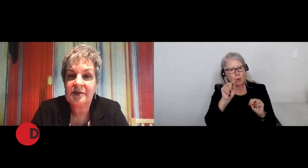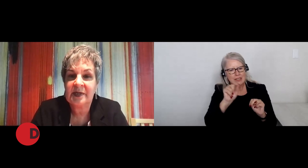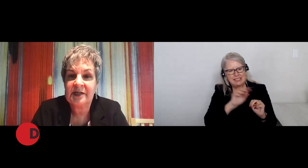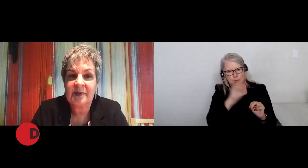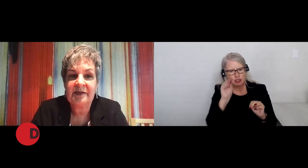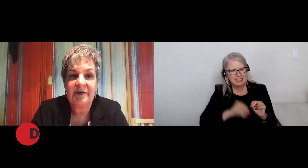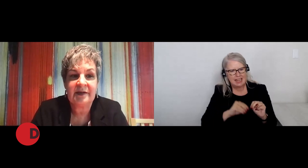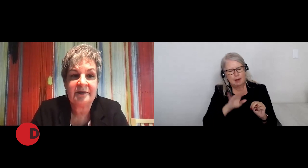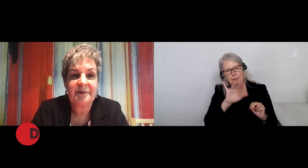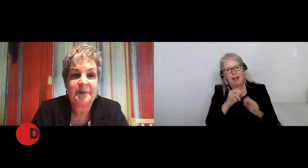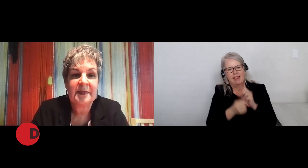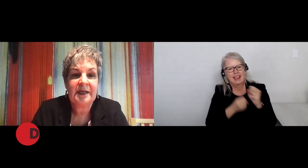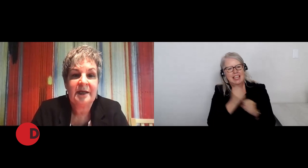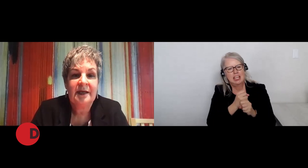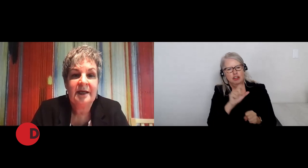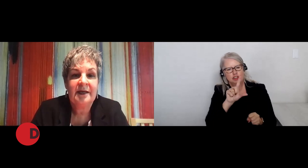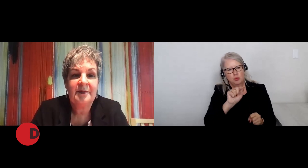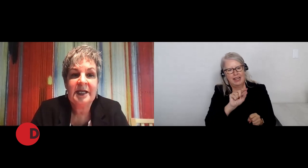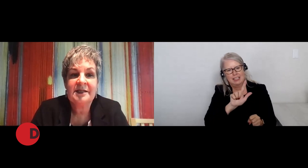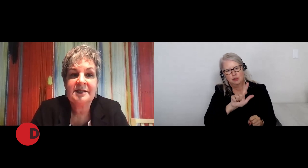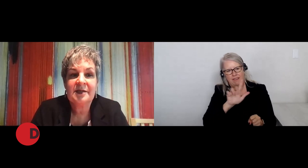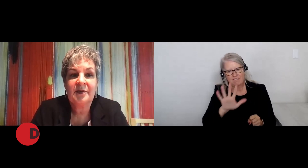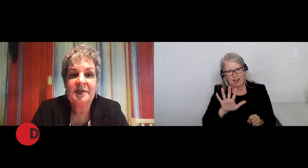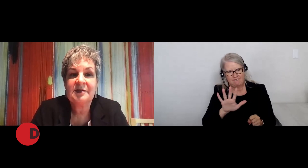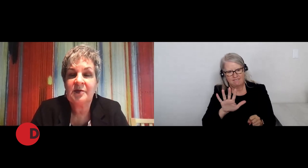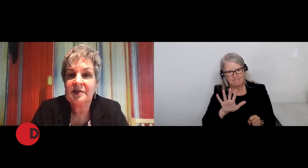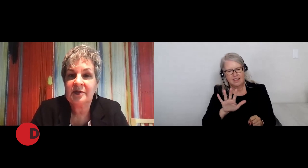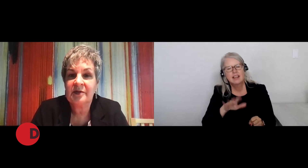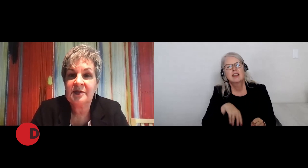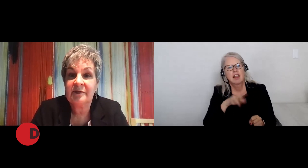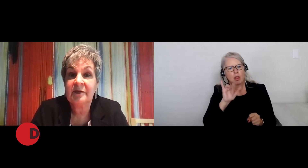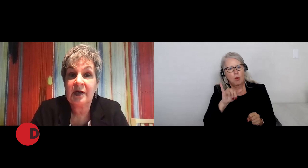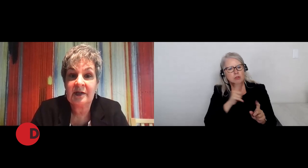disabilities by 20% by the year 2025.